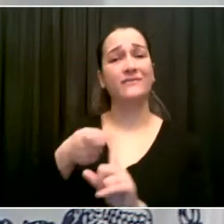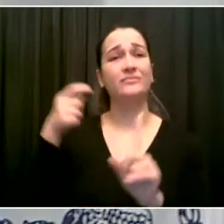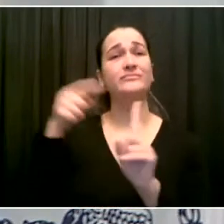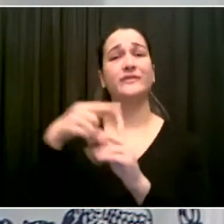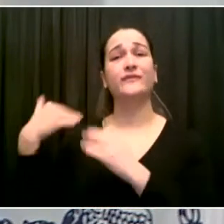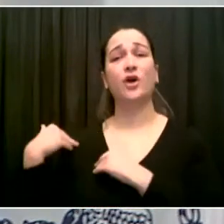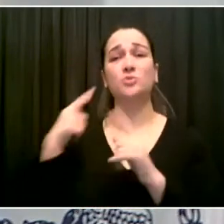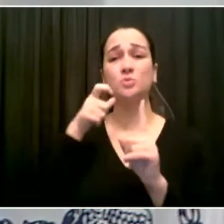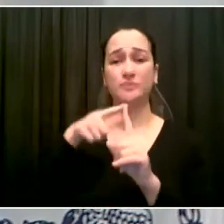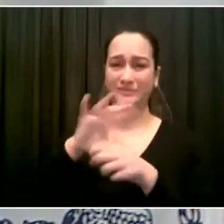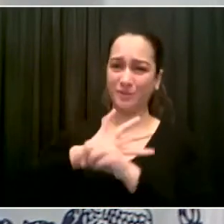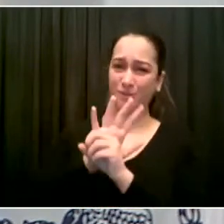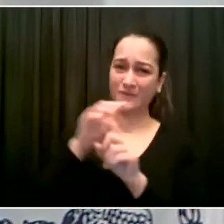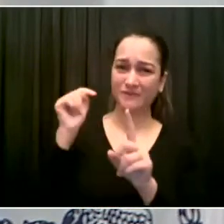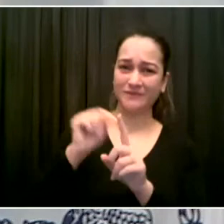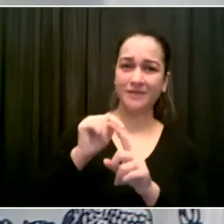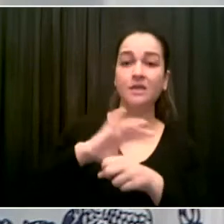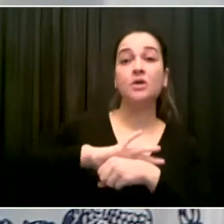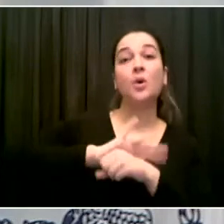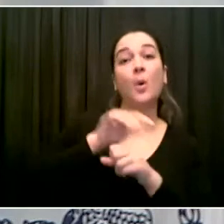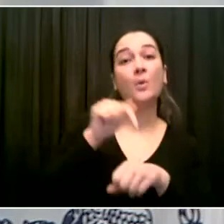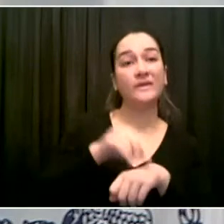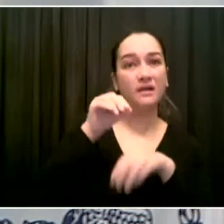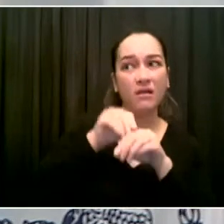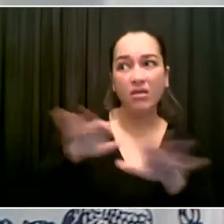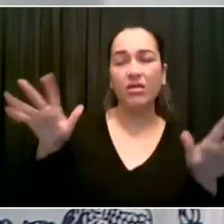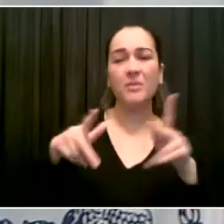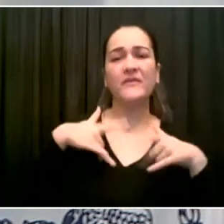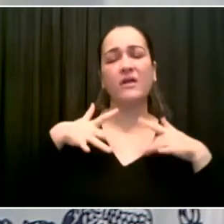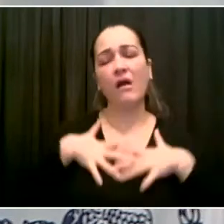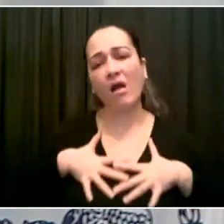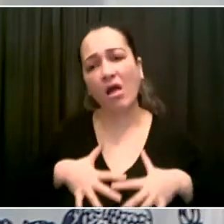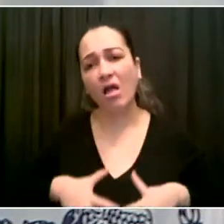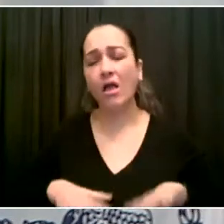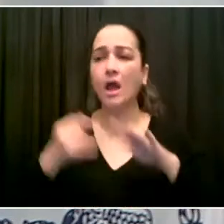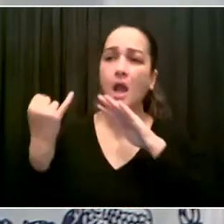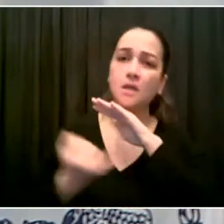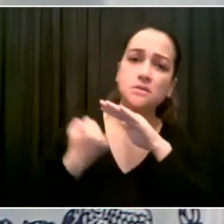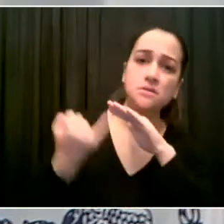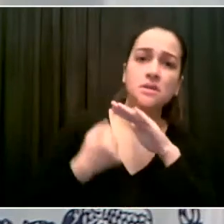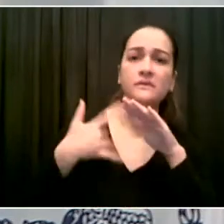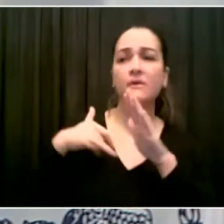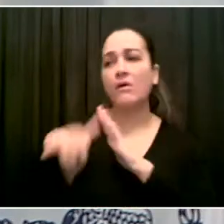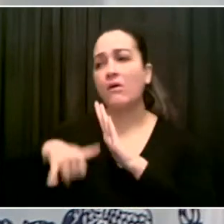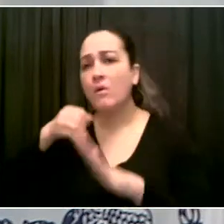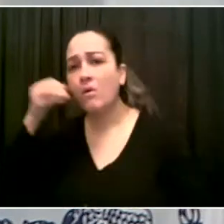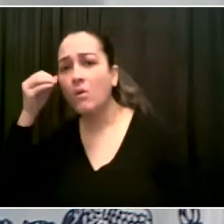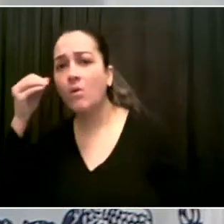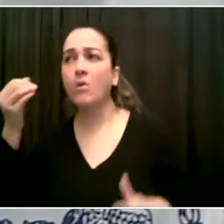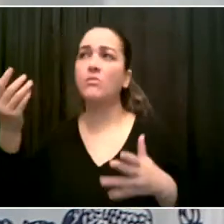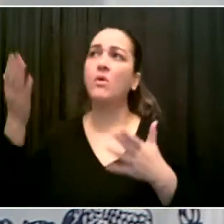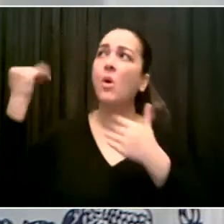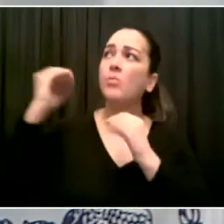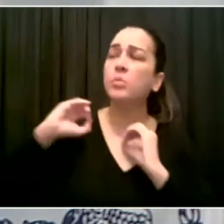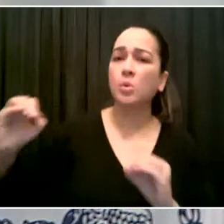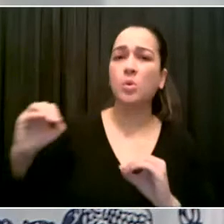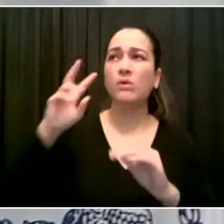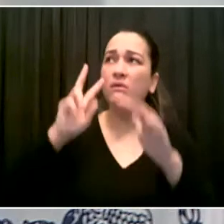CRCRSIISISA S LIFE GOT DISLOCATED AND A LOT OF